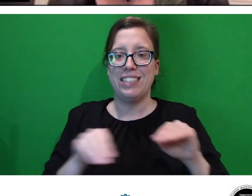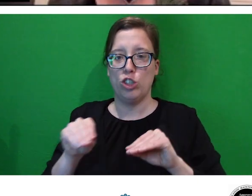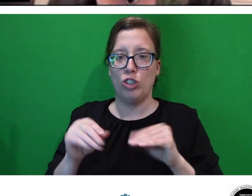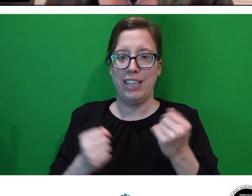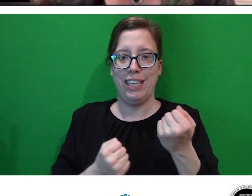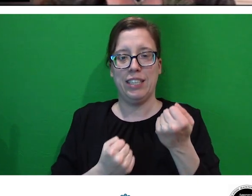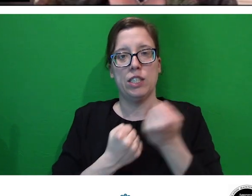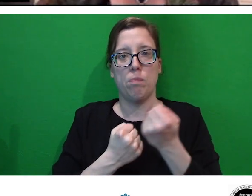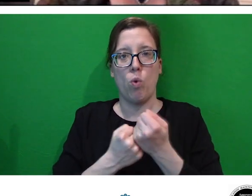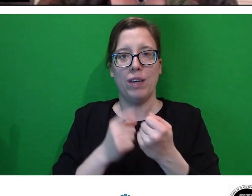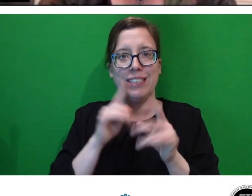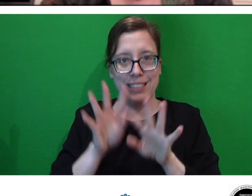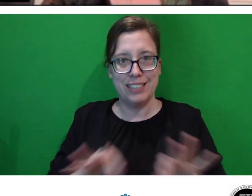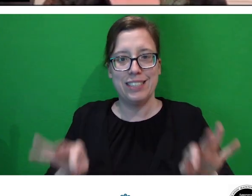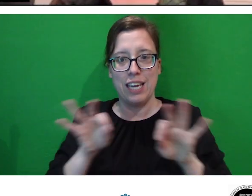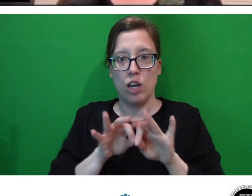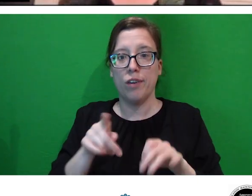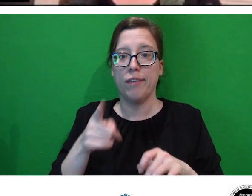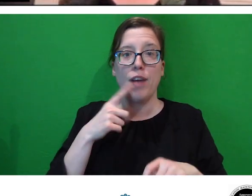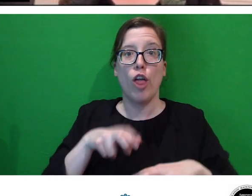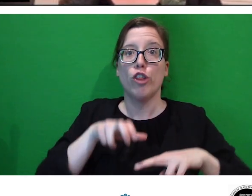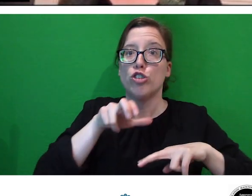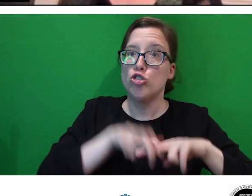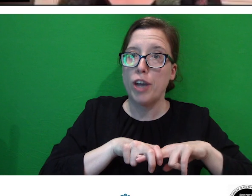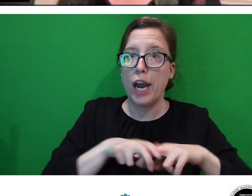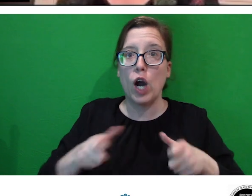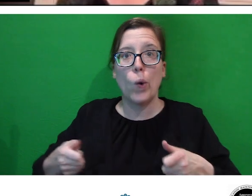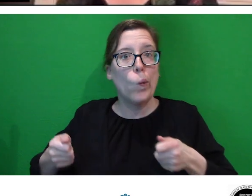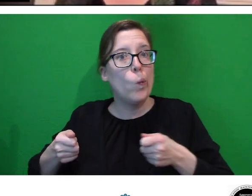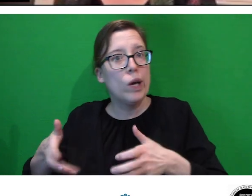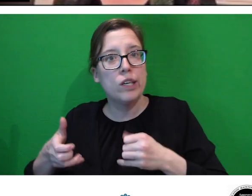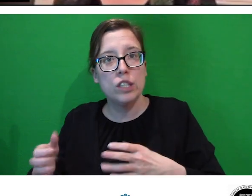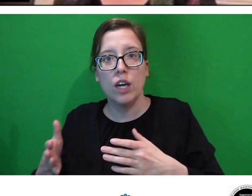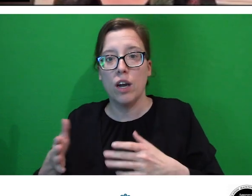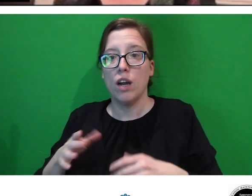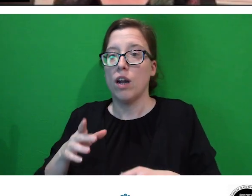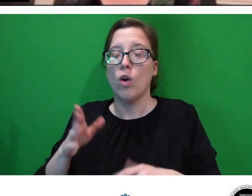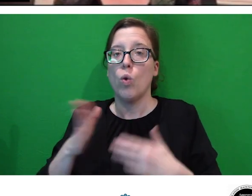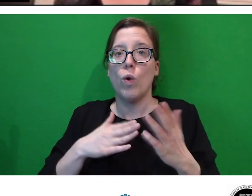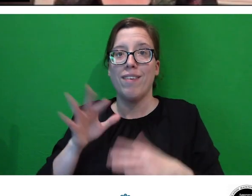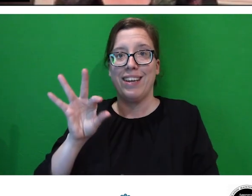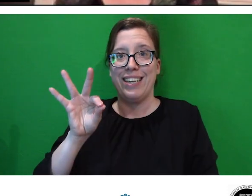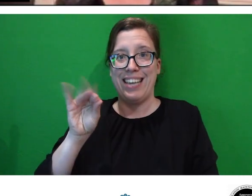chat telling me they were a PT or an OT tonight. But positioning and support is essential. They